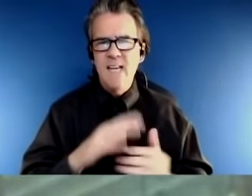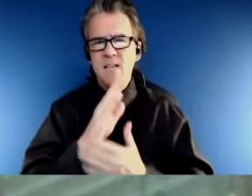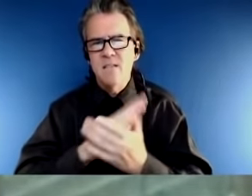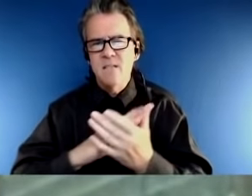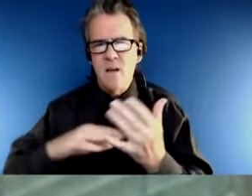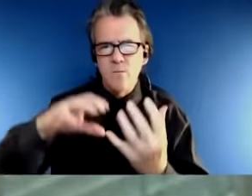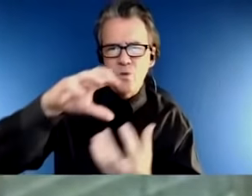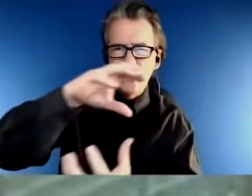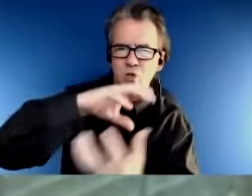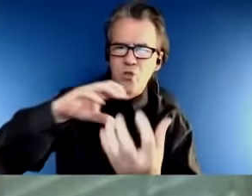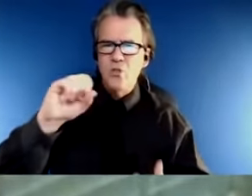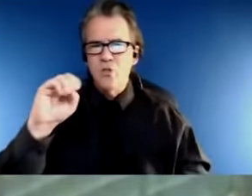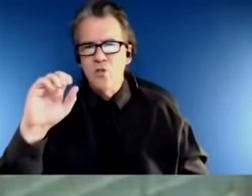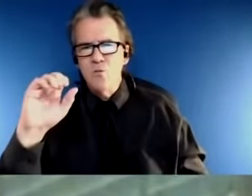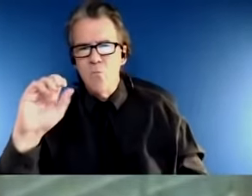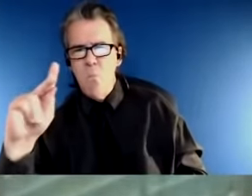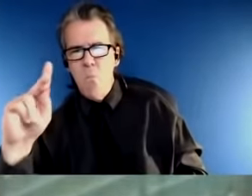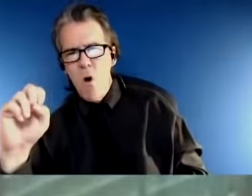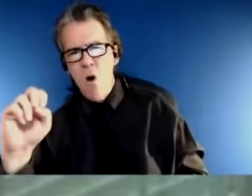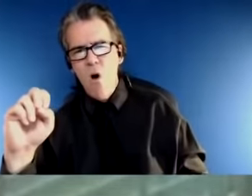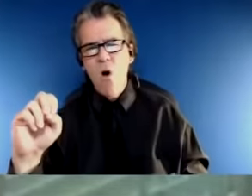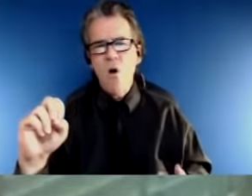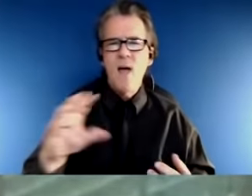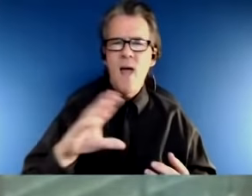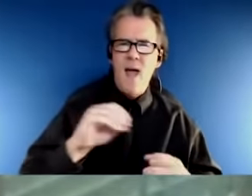Thanks for joining us today. Goodnight.